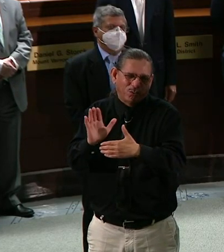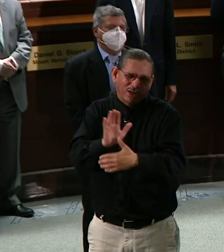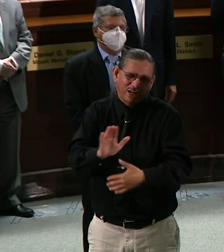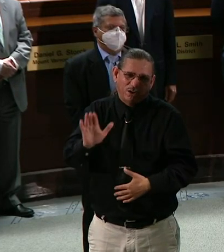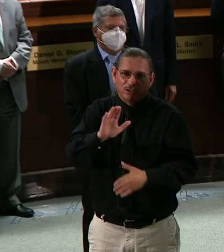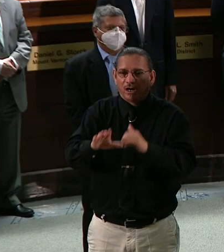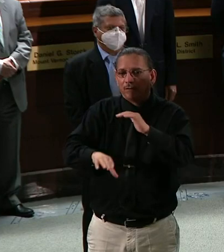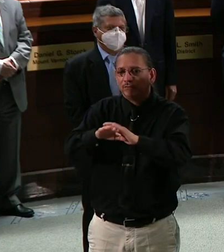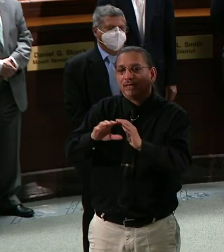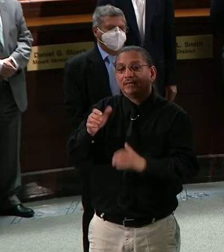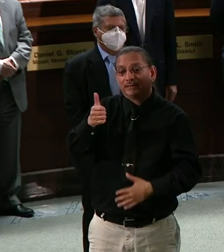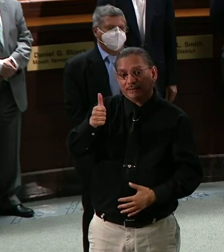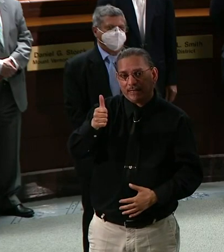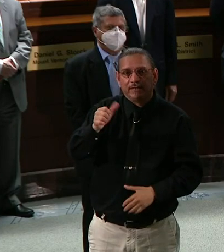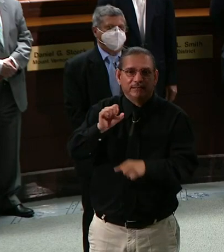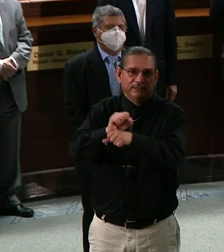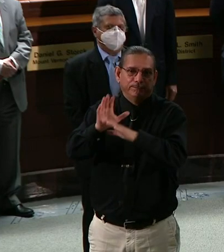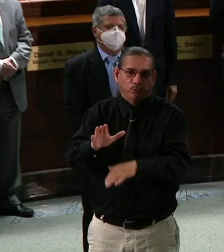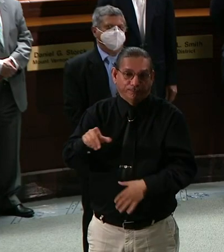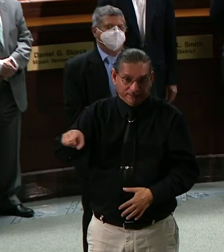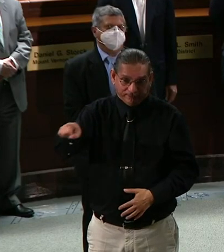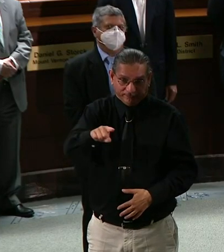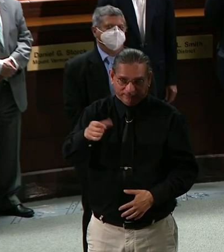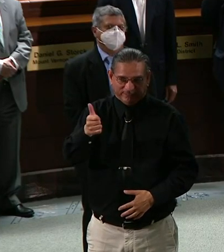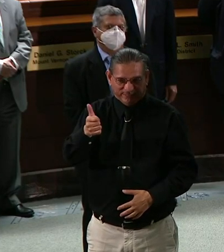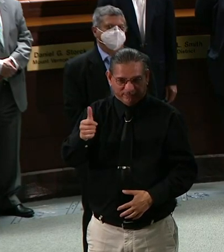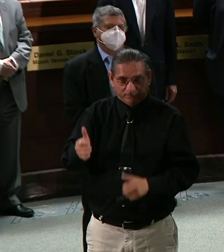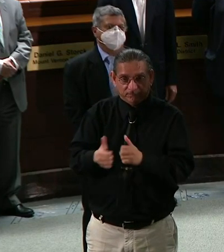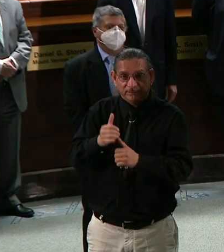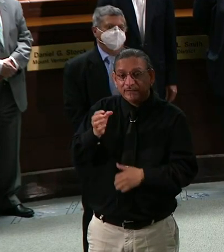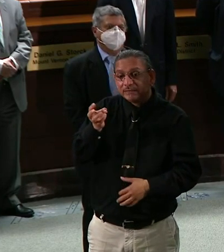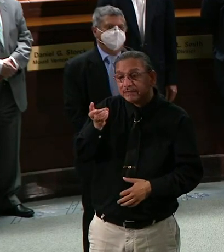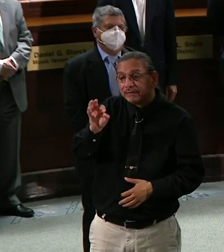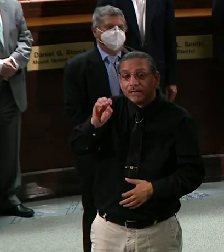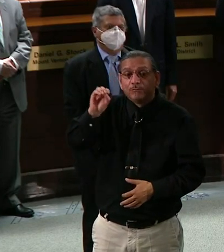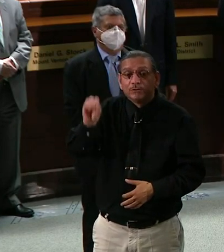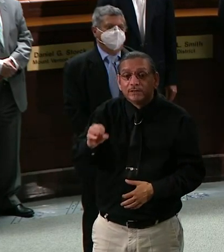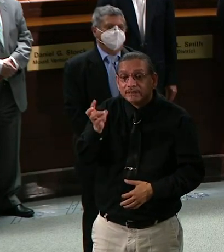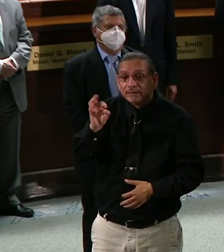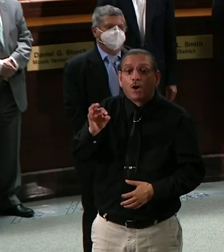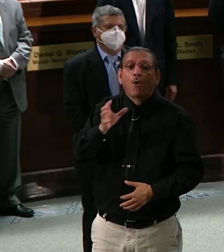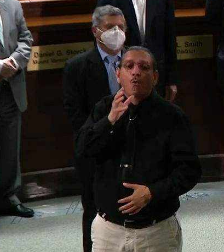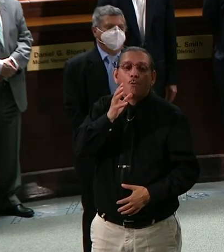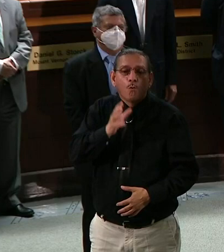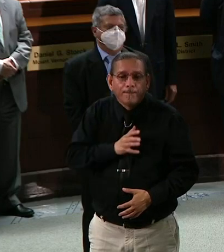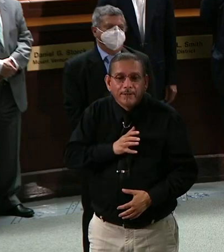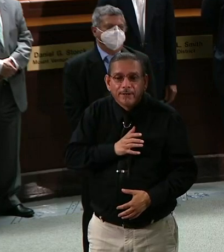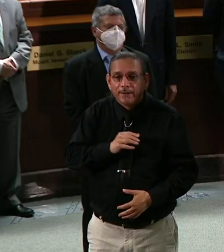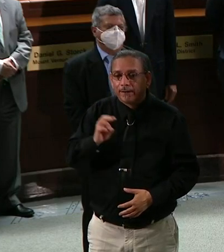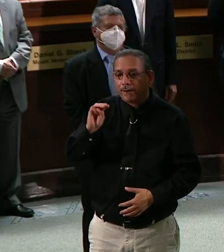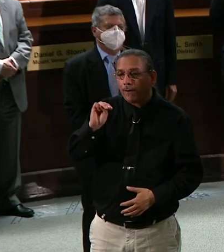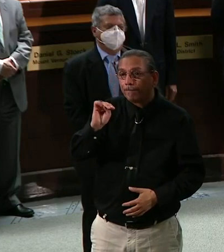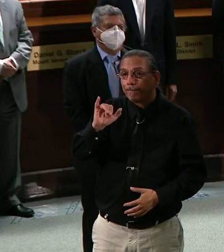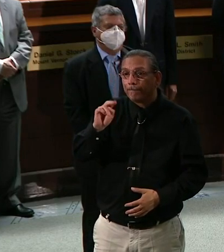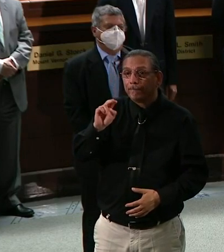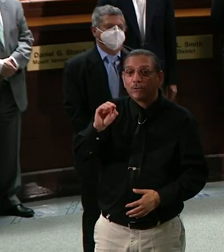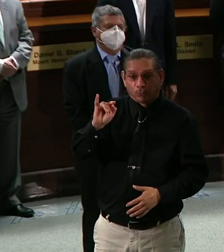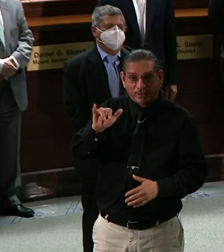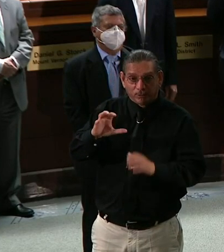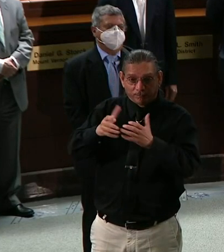BUSINESSES HAVE BETWEEN ONE AND TEN EMPLOYEES. AND THE 9% ARE